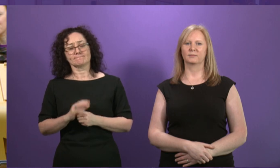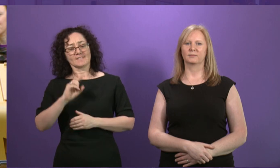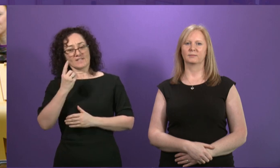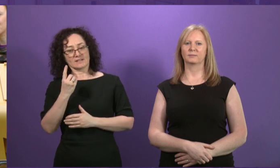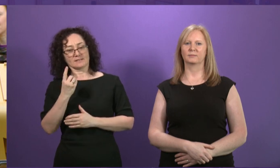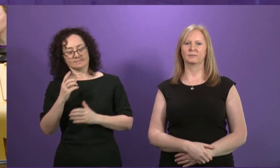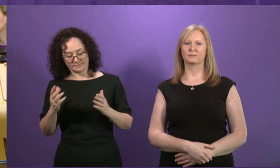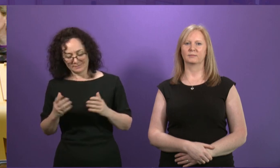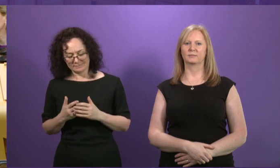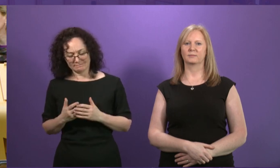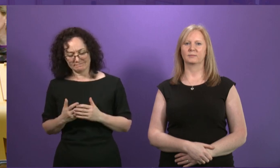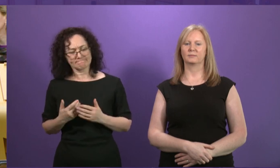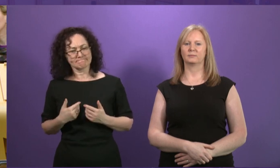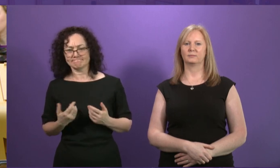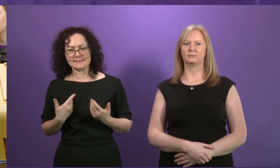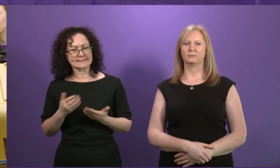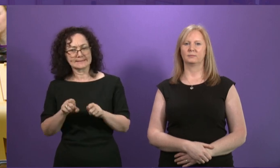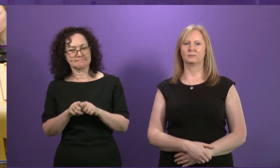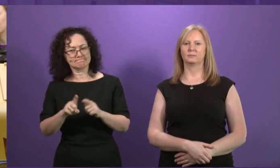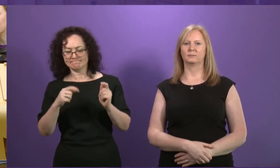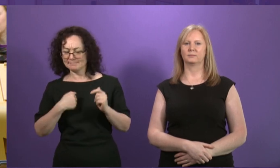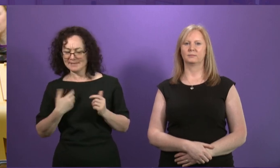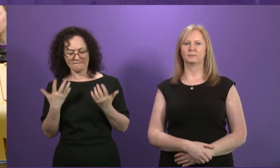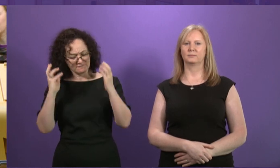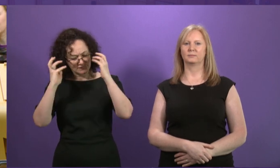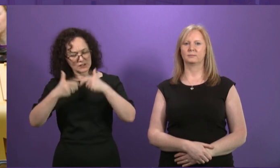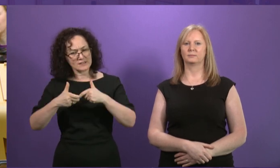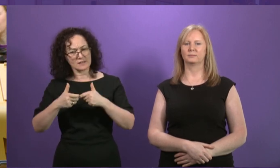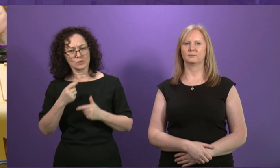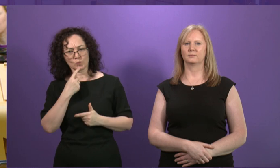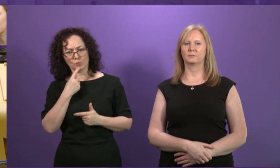and share her concern about the statistics that she has cited.